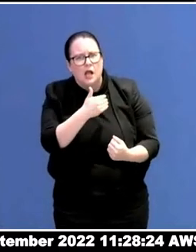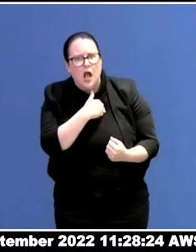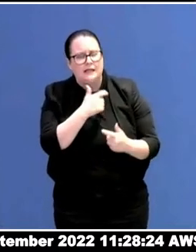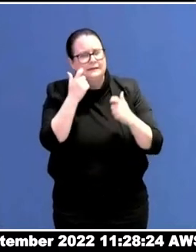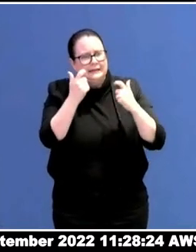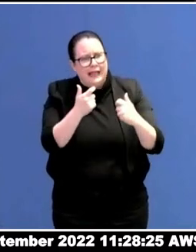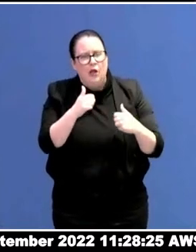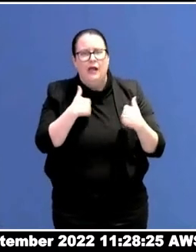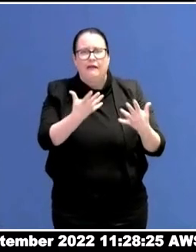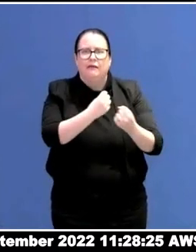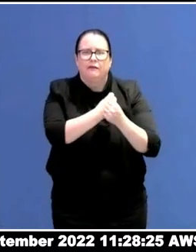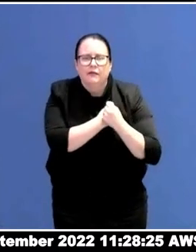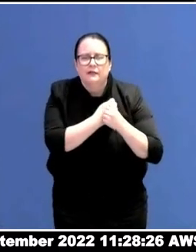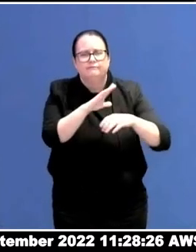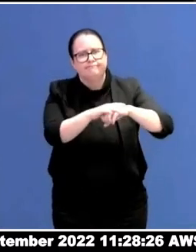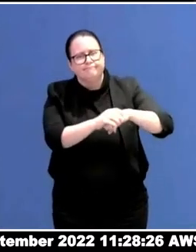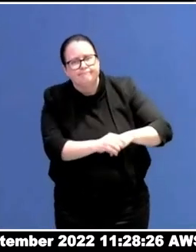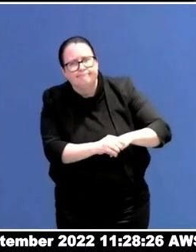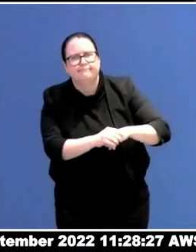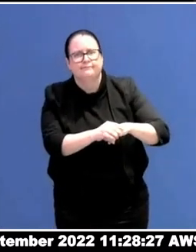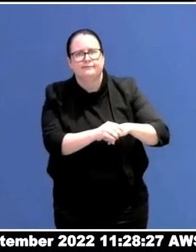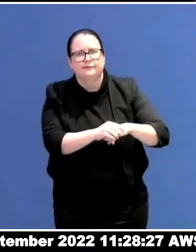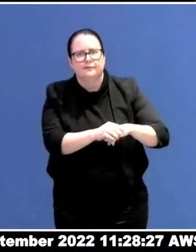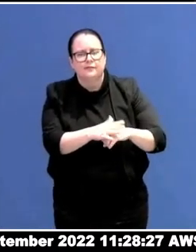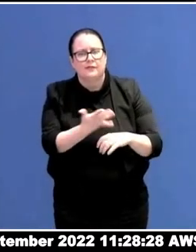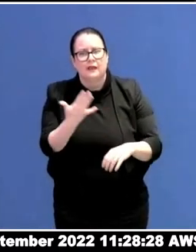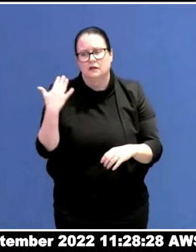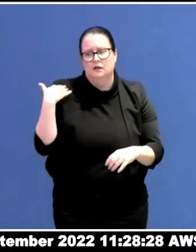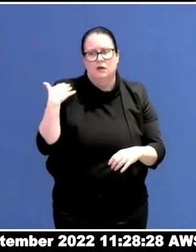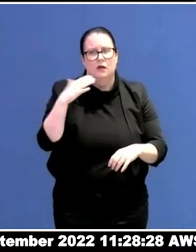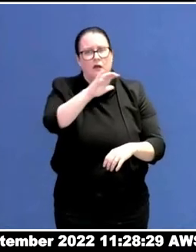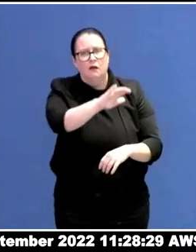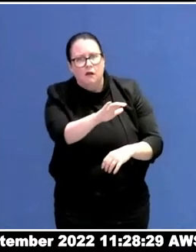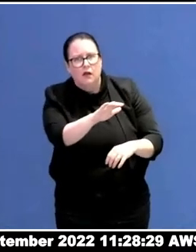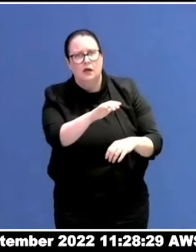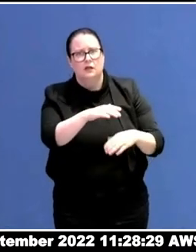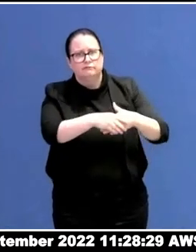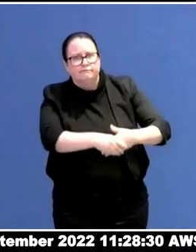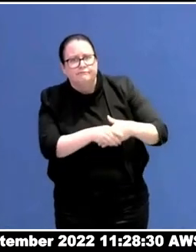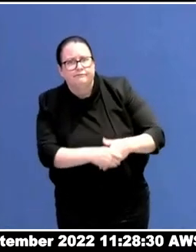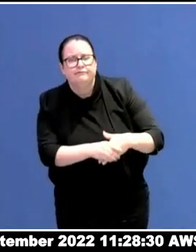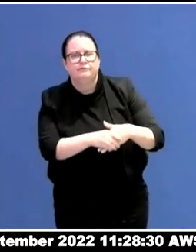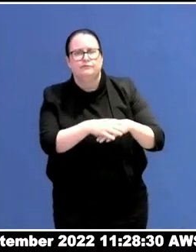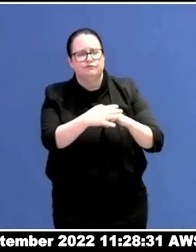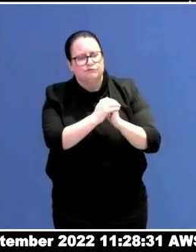important. The - sorry - the hand on the - the hand on about the shoulder, the shaking the hand, the embrace.